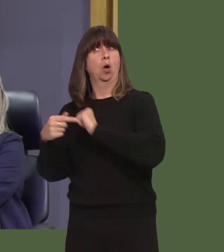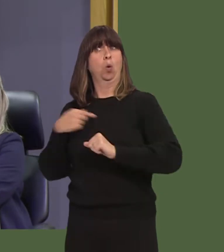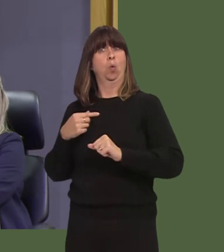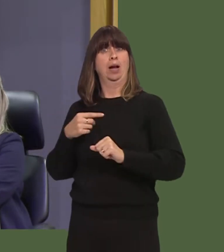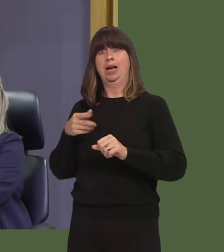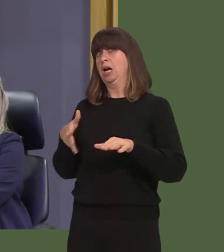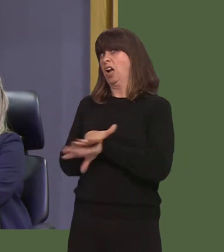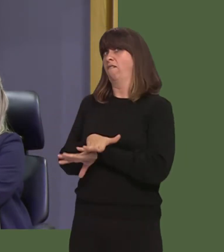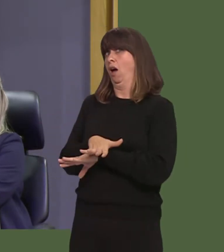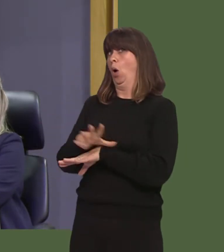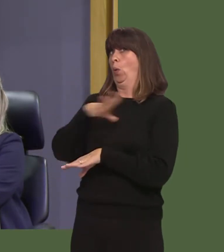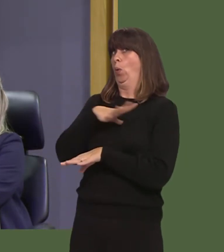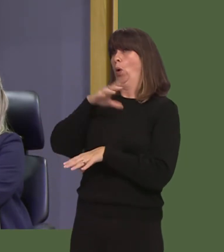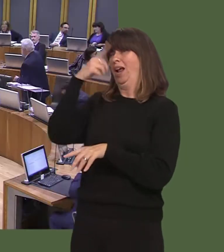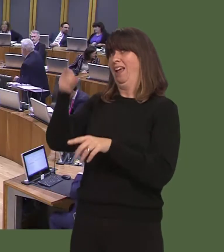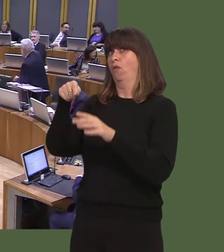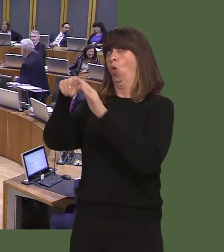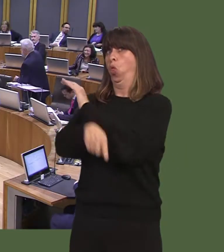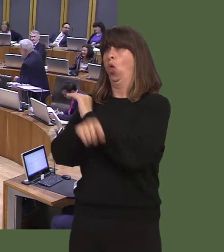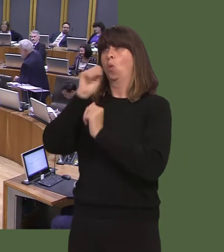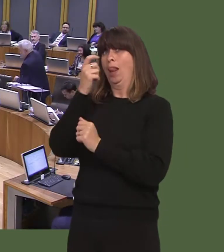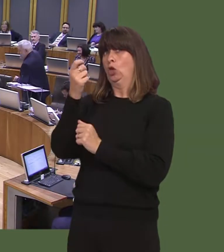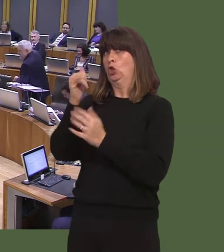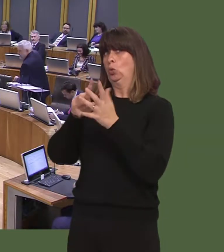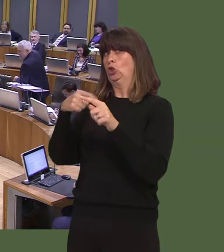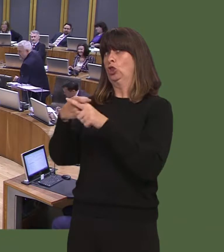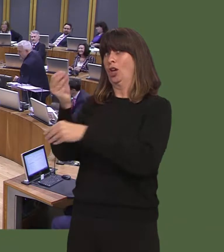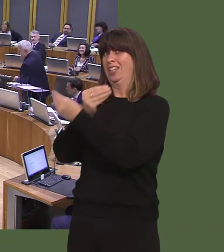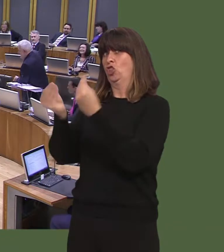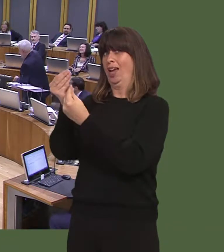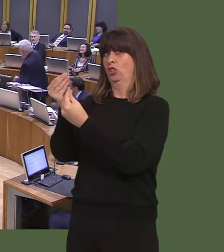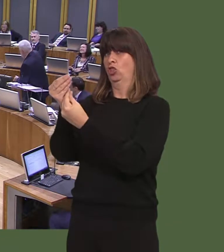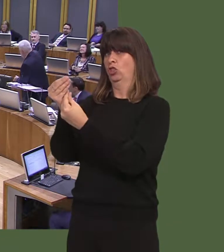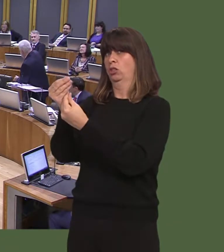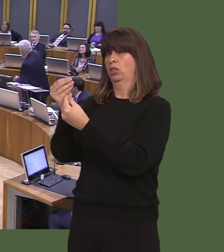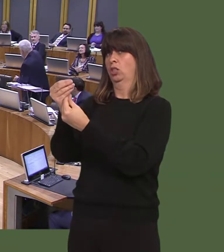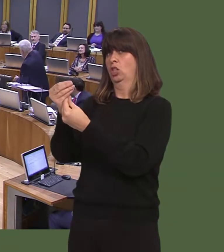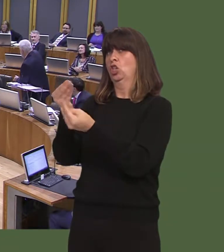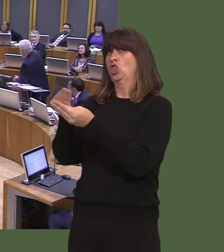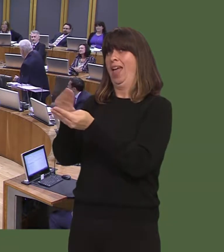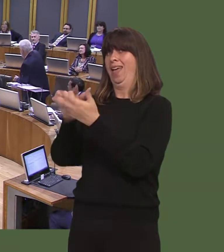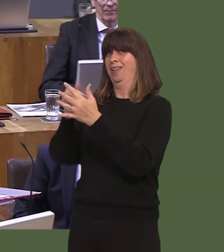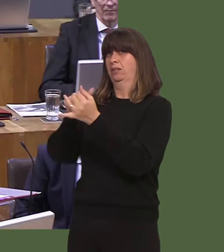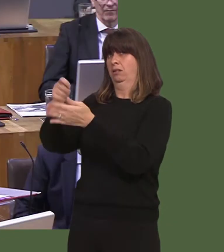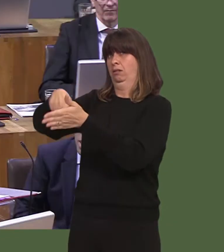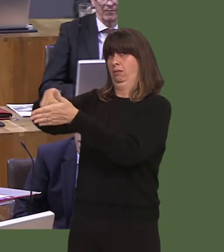billion on the London stock exchange? Carwyn Jones AM: So, he accuses me of a lack of ambition, and then he does down one of